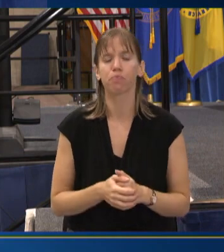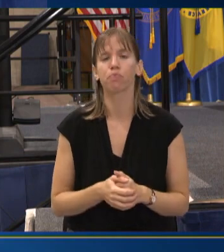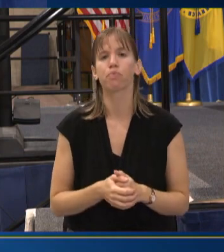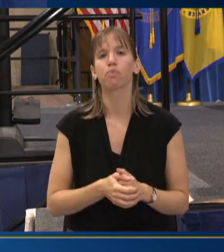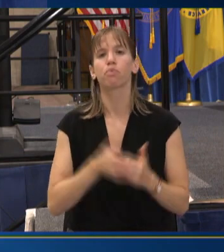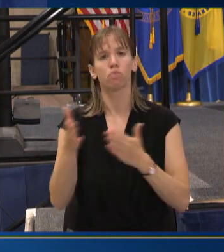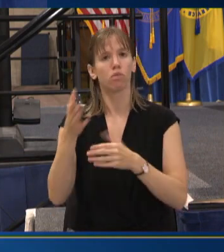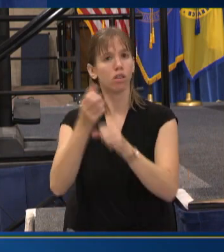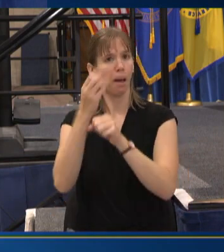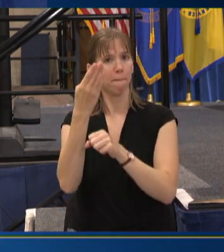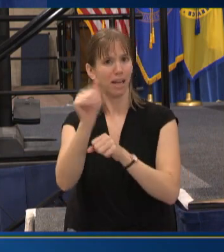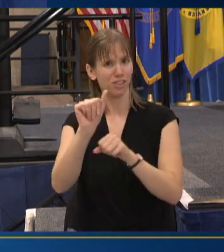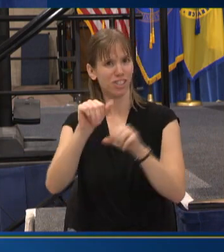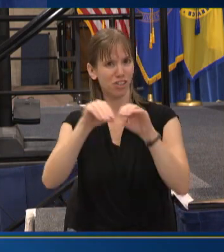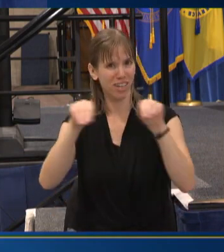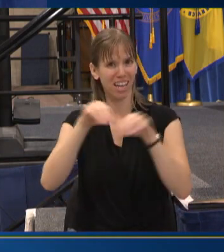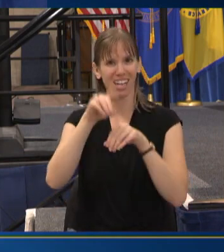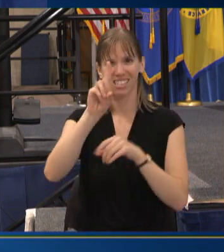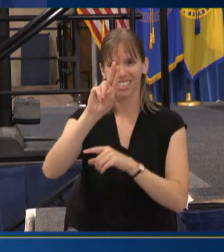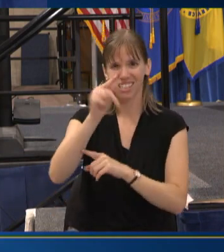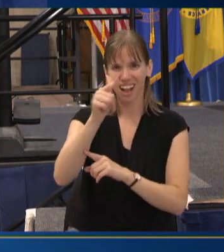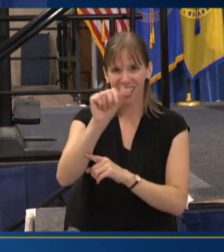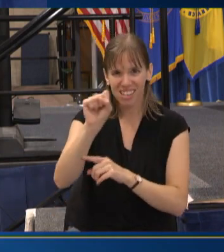from Douglas College and her master's degree from the Bloustein School of